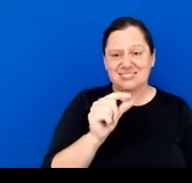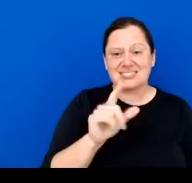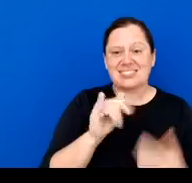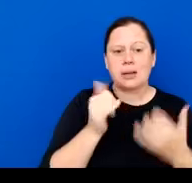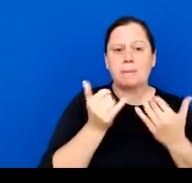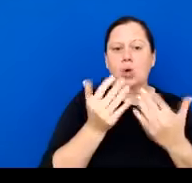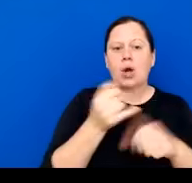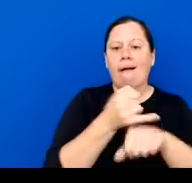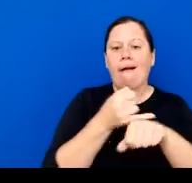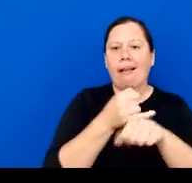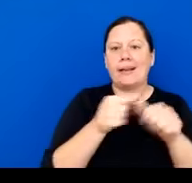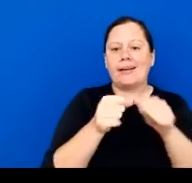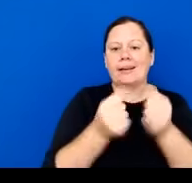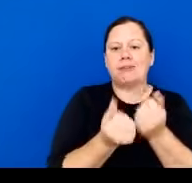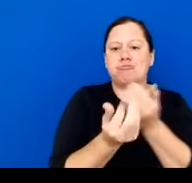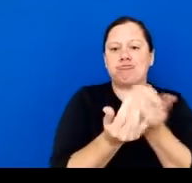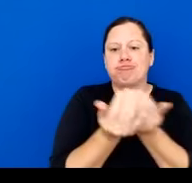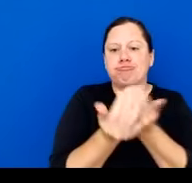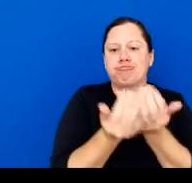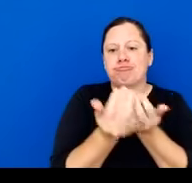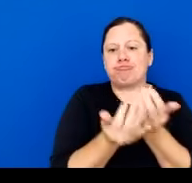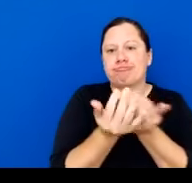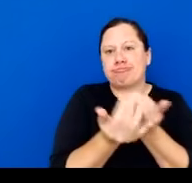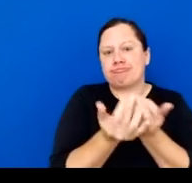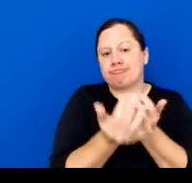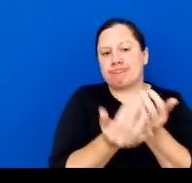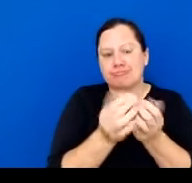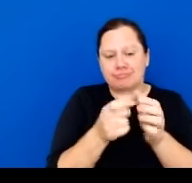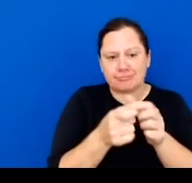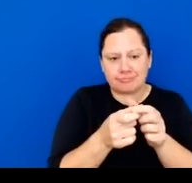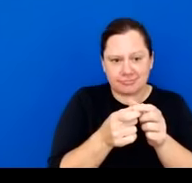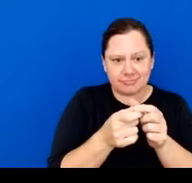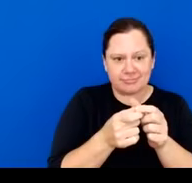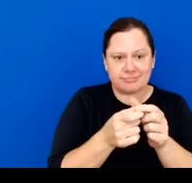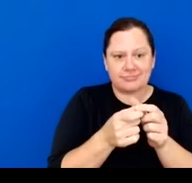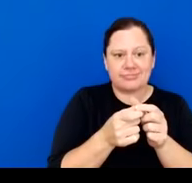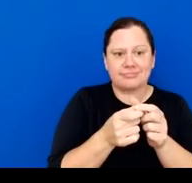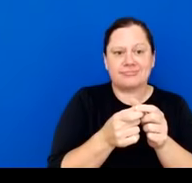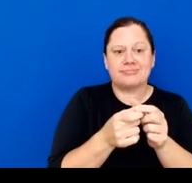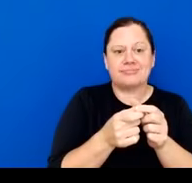so essentially this thing this this this unburned island would have fire all